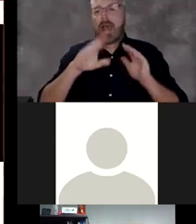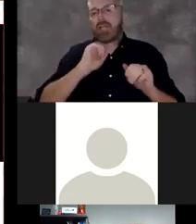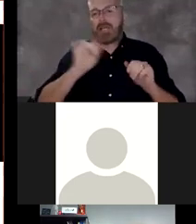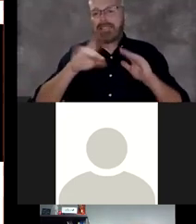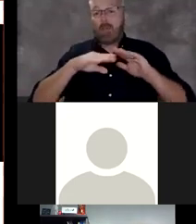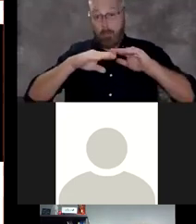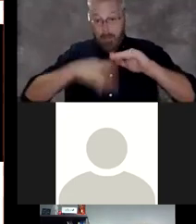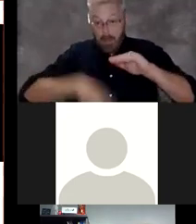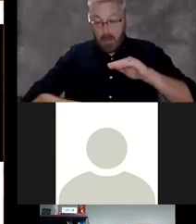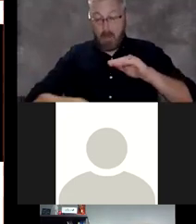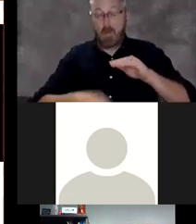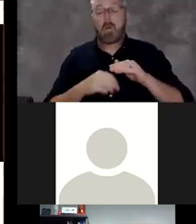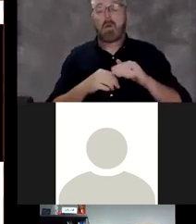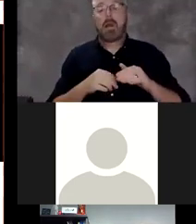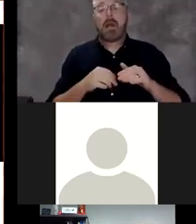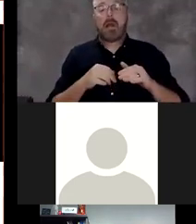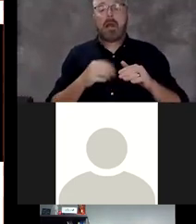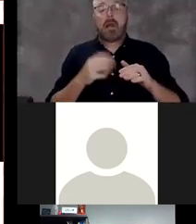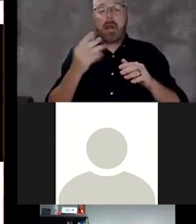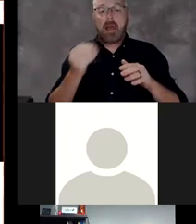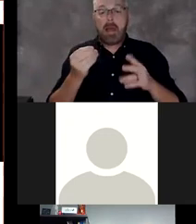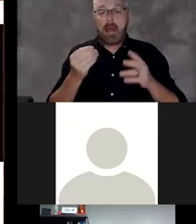AND THE ACTION WOULD BE FOR THE PURPOSE OF AROUSING OR